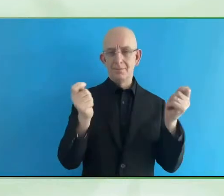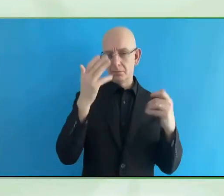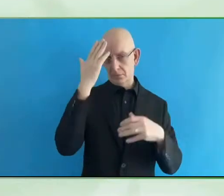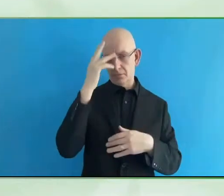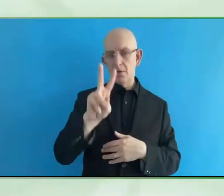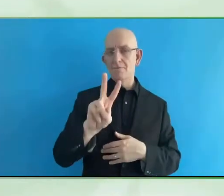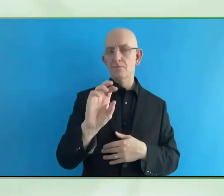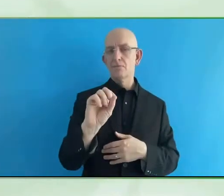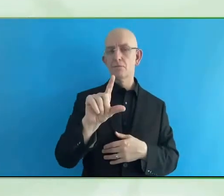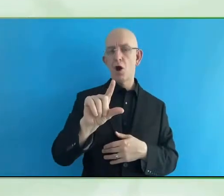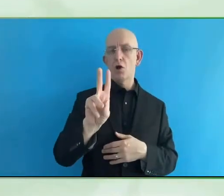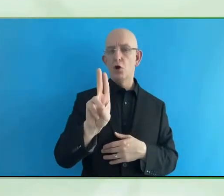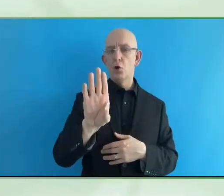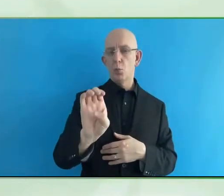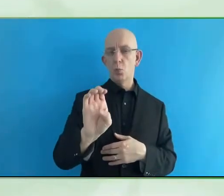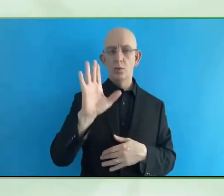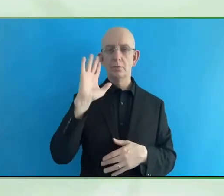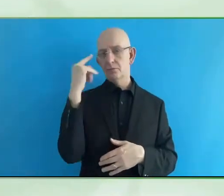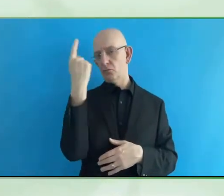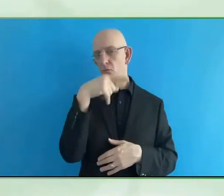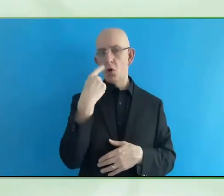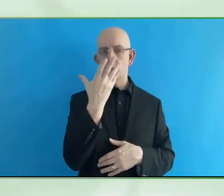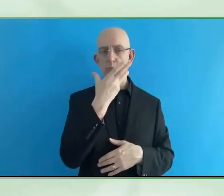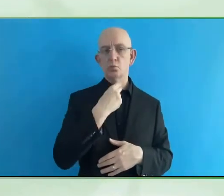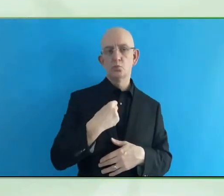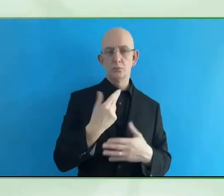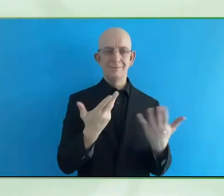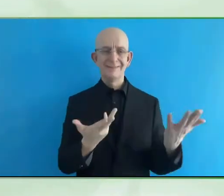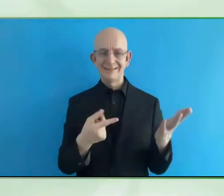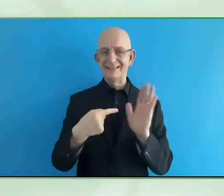Give us the honest truth there before we go to the magic ingredient.